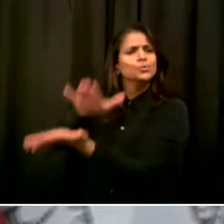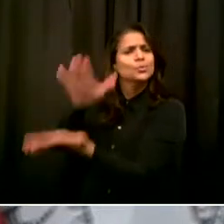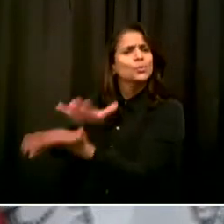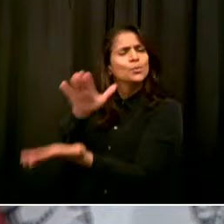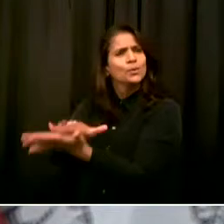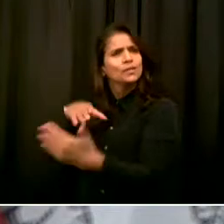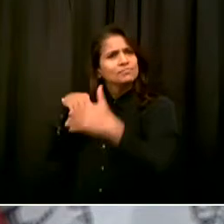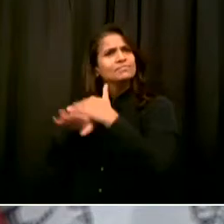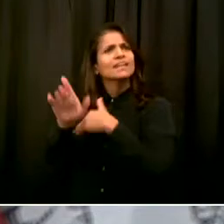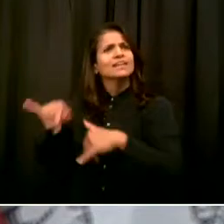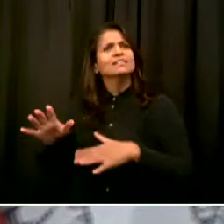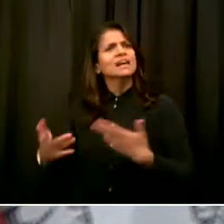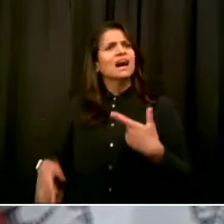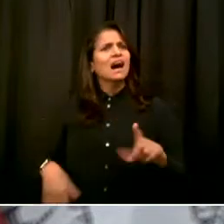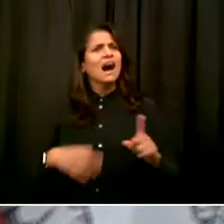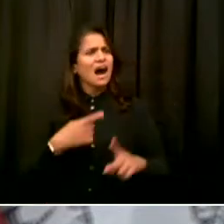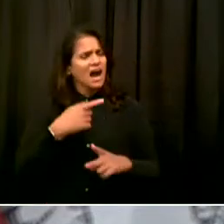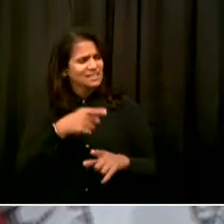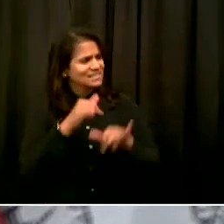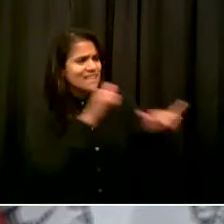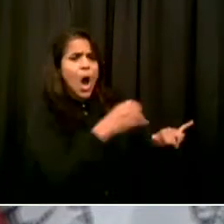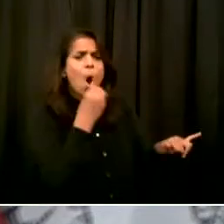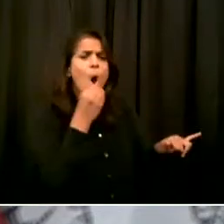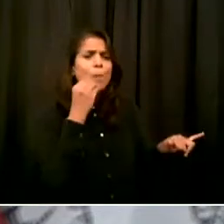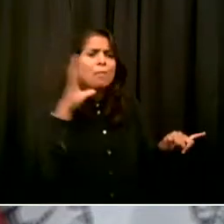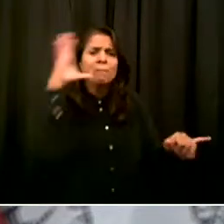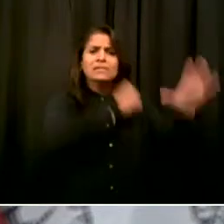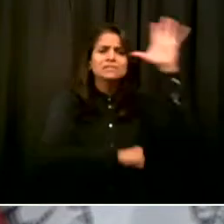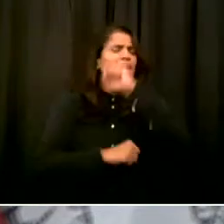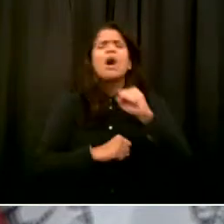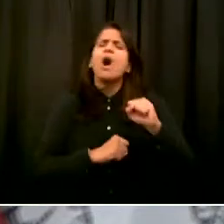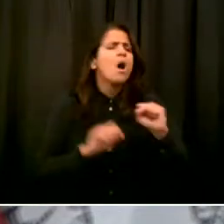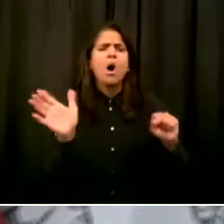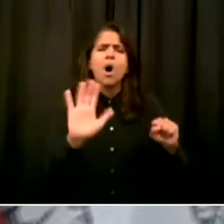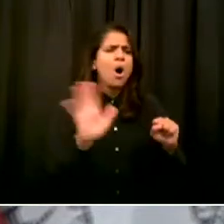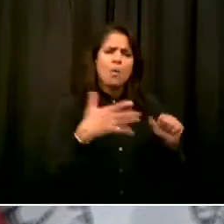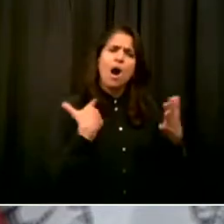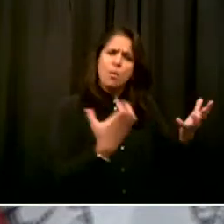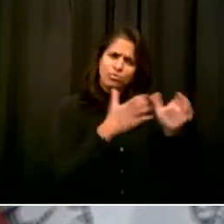LEAEAINRNG G OFR THEIIR KIDS. WE WANT THOSE KIDS TO GET AS MANY DAYS OF SCHOOL EACH WEEK AS IS POSSIBLE.